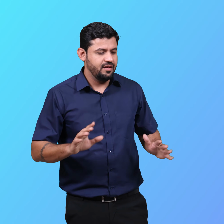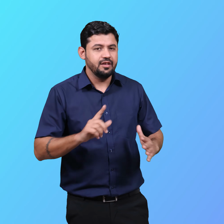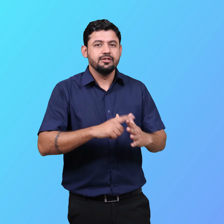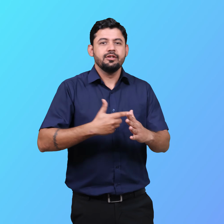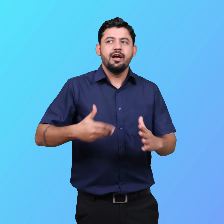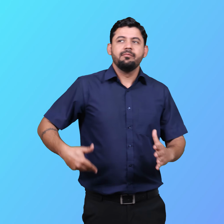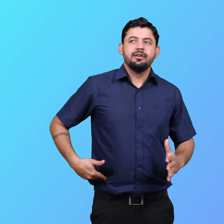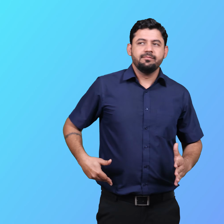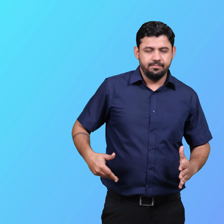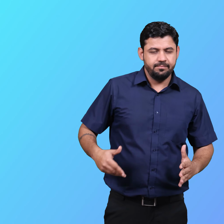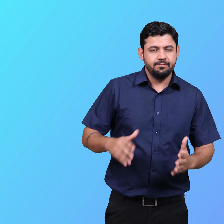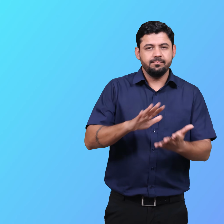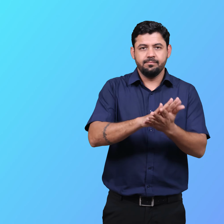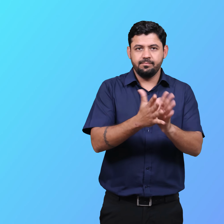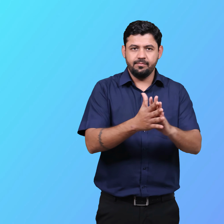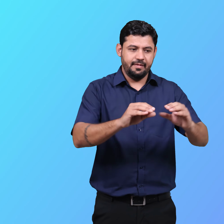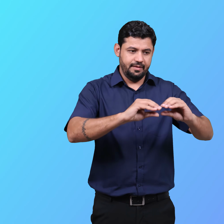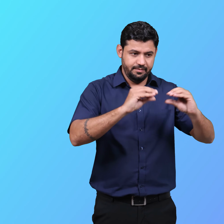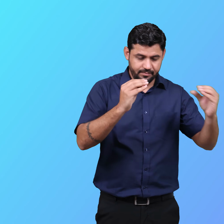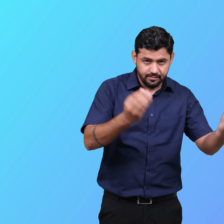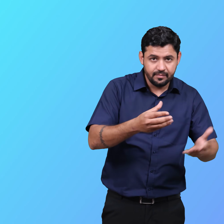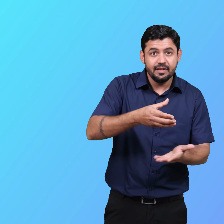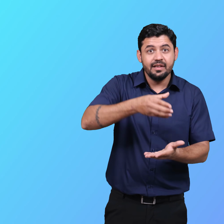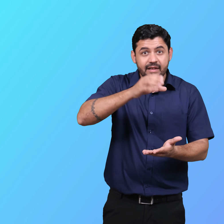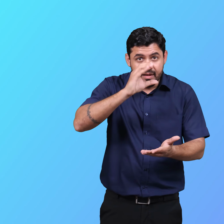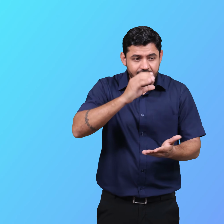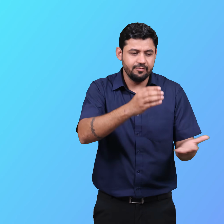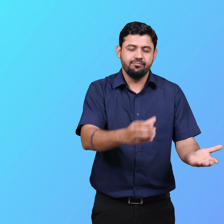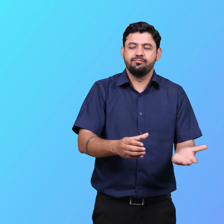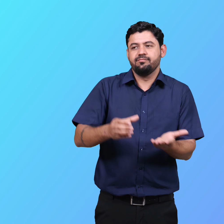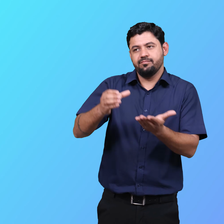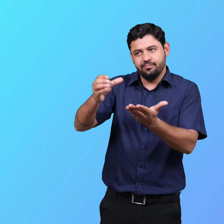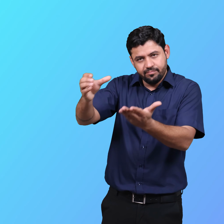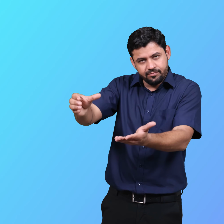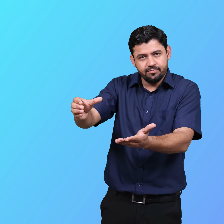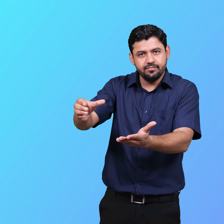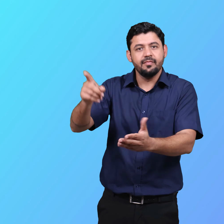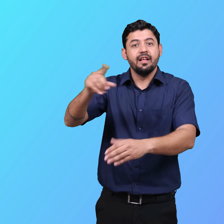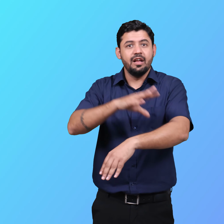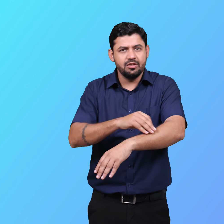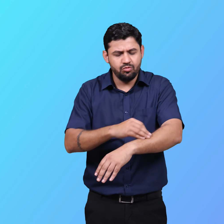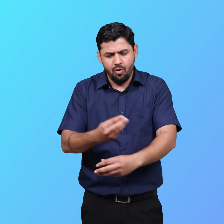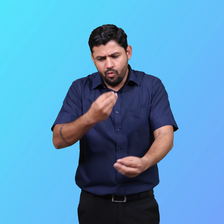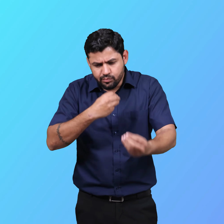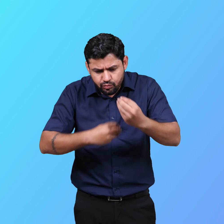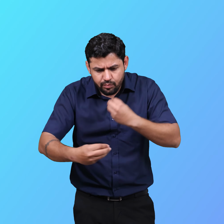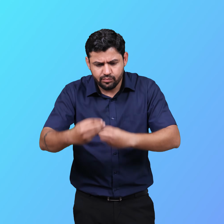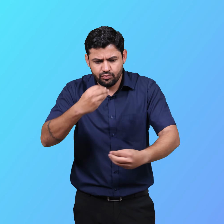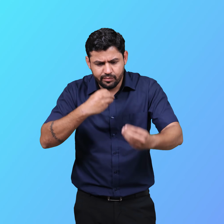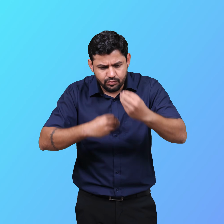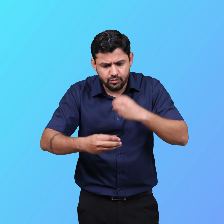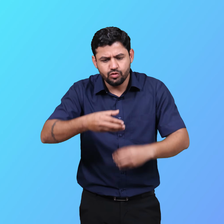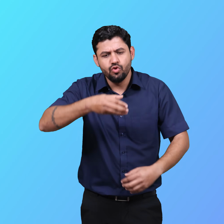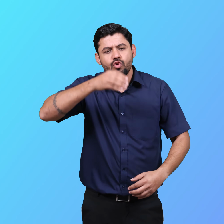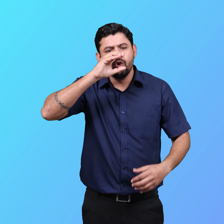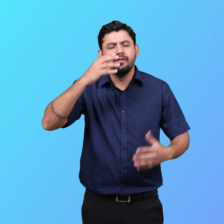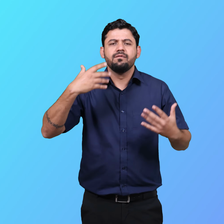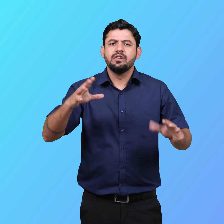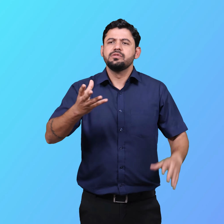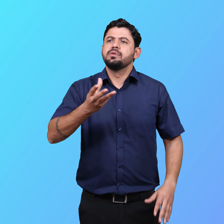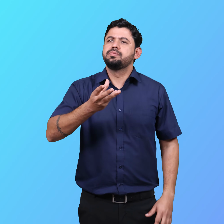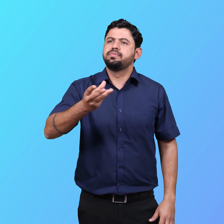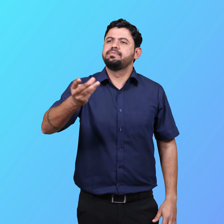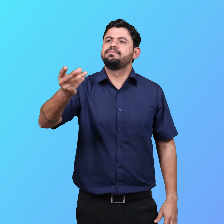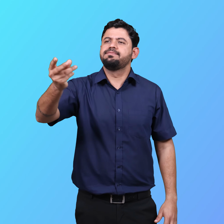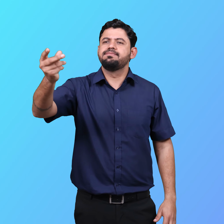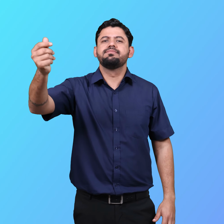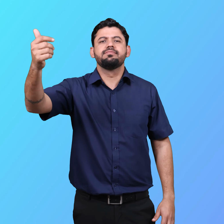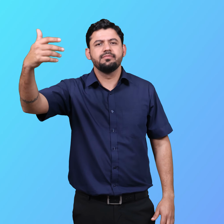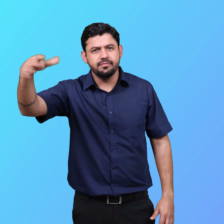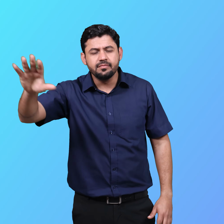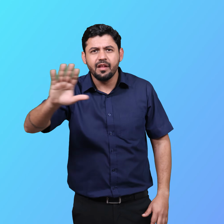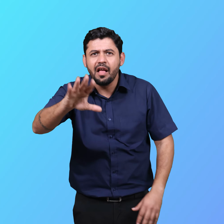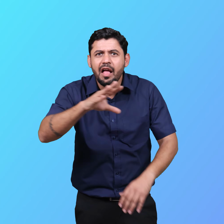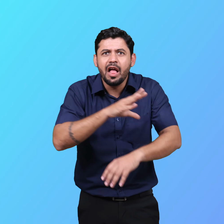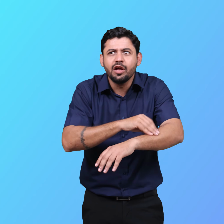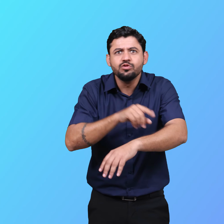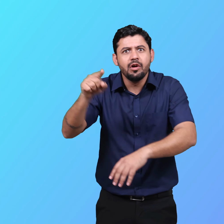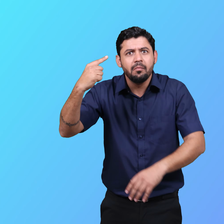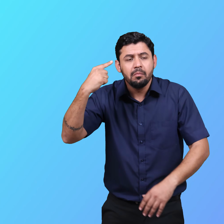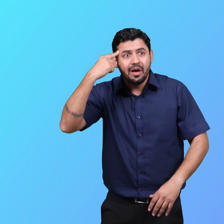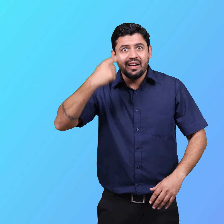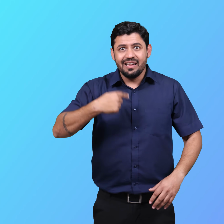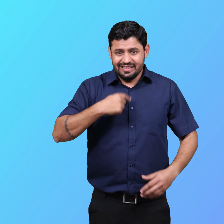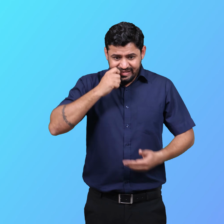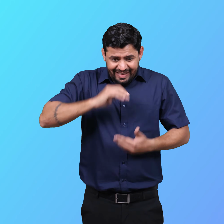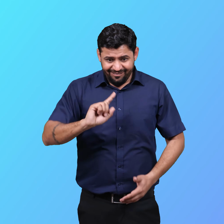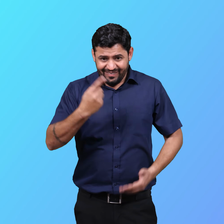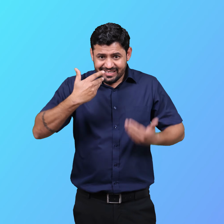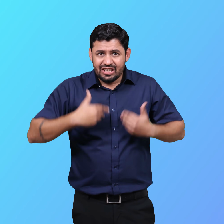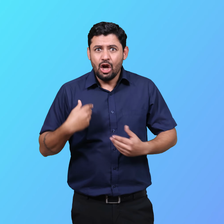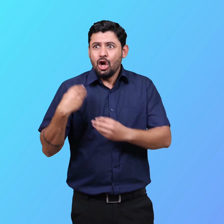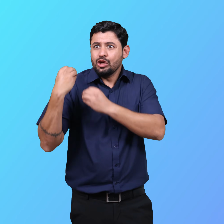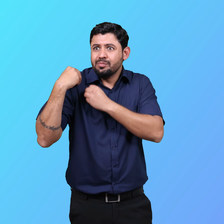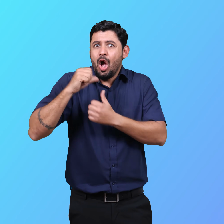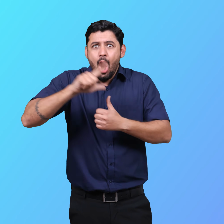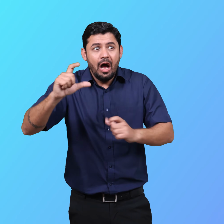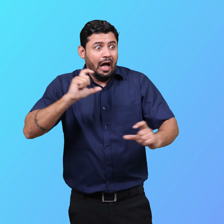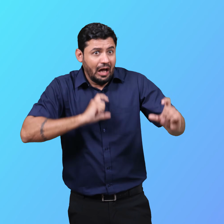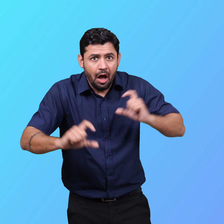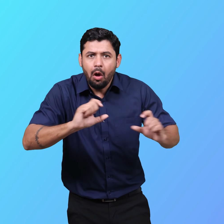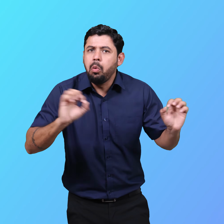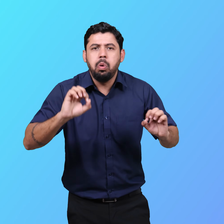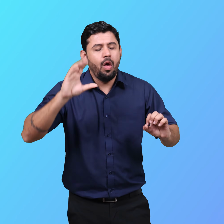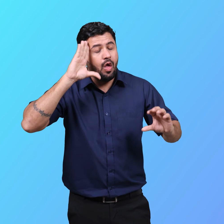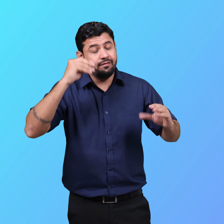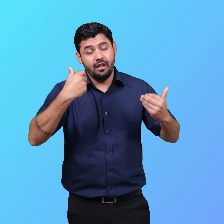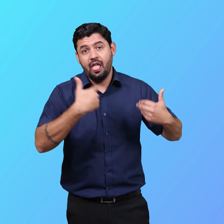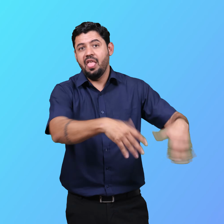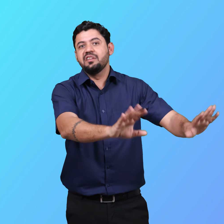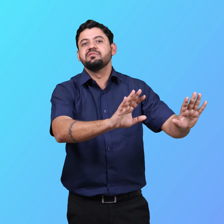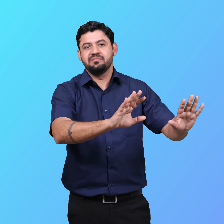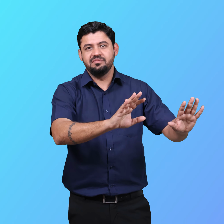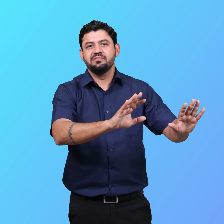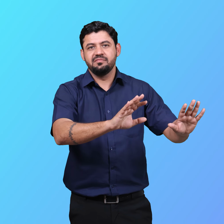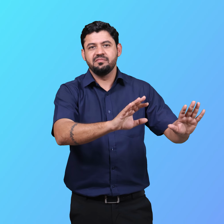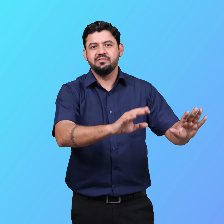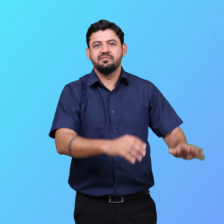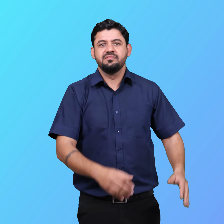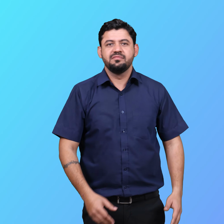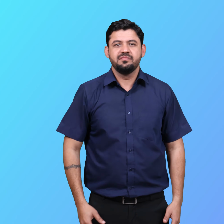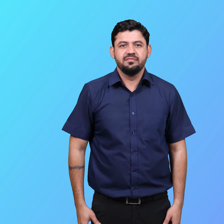Then Jacob gave Esau some bread and some of the bean soup. When Esau finished eating and drinking, he got up and left. This showed how little Esau cared about his rights as the firstborn son.